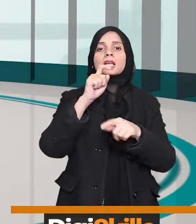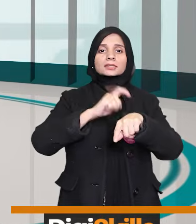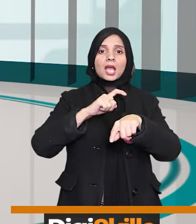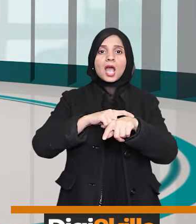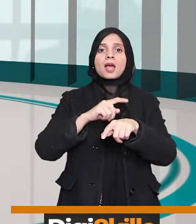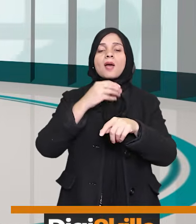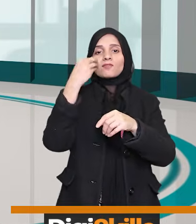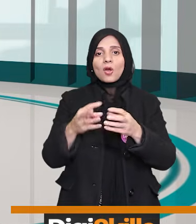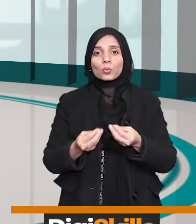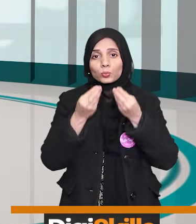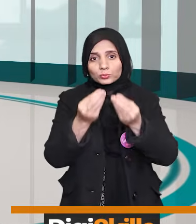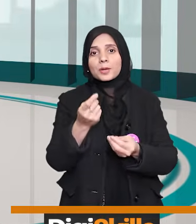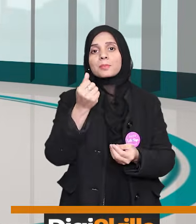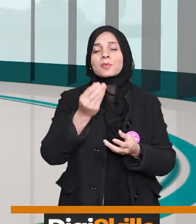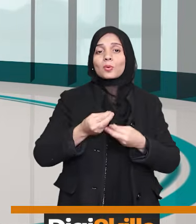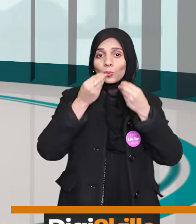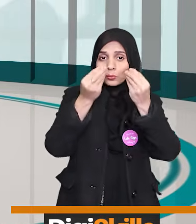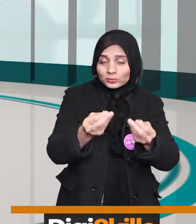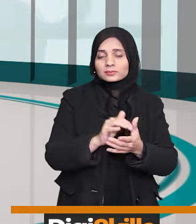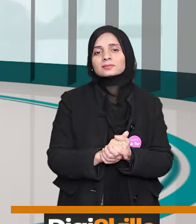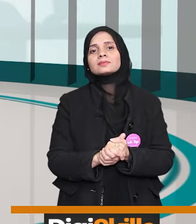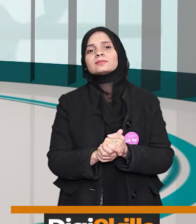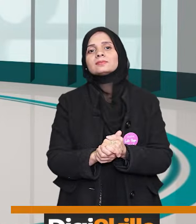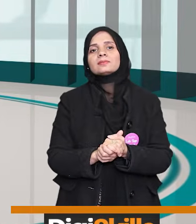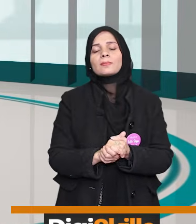he is spending time and his money on you.